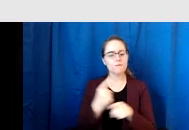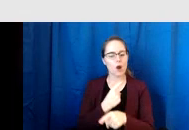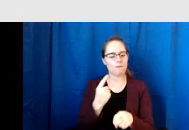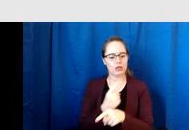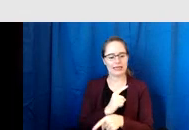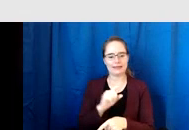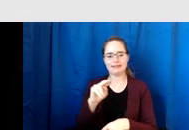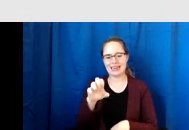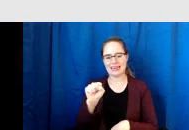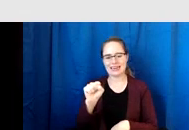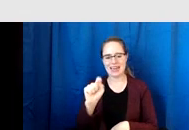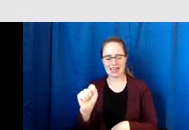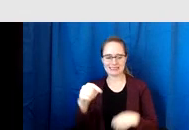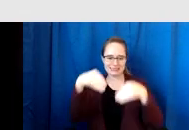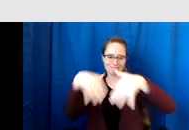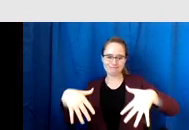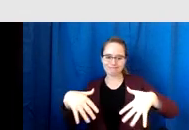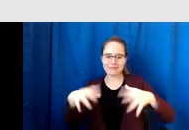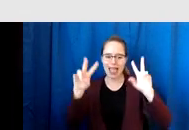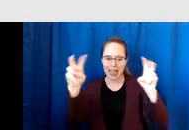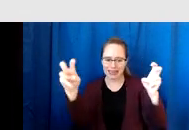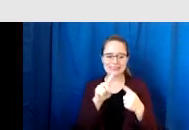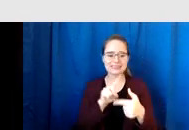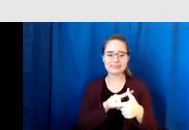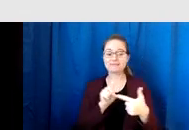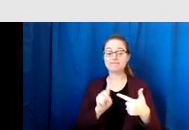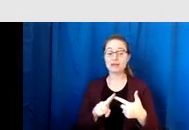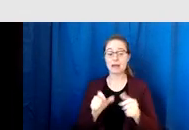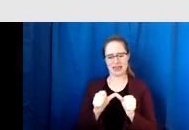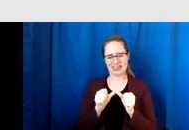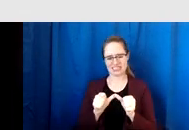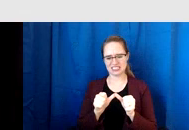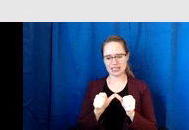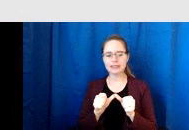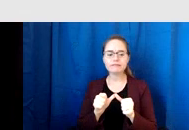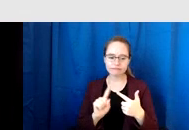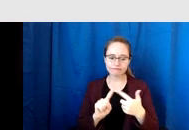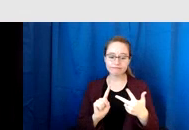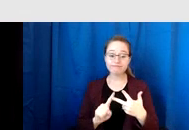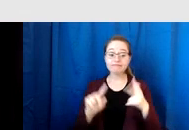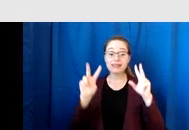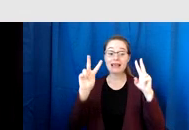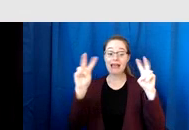and be consistent throughout sections. Heading levels within a page should look like an outline.